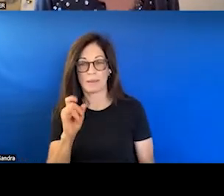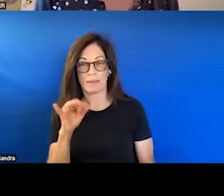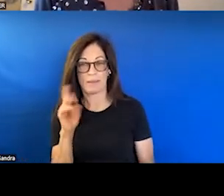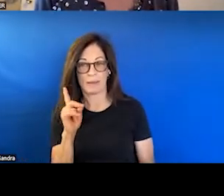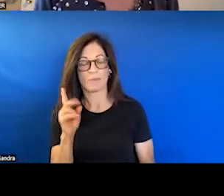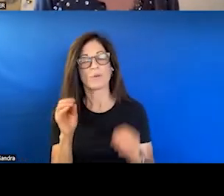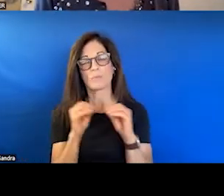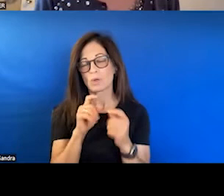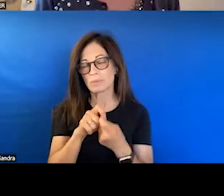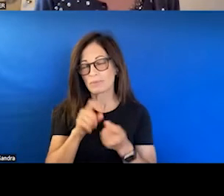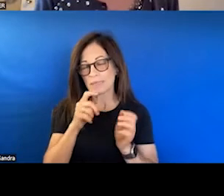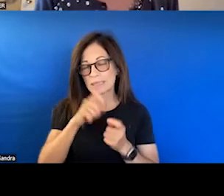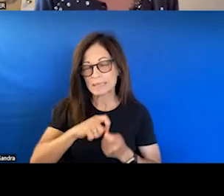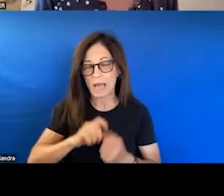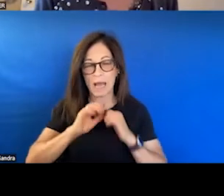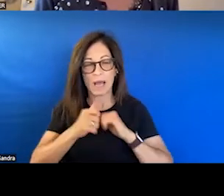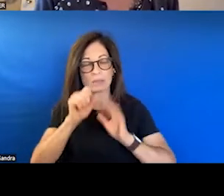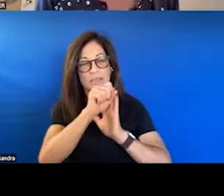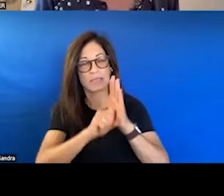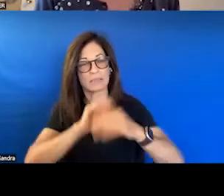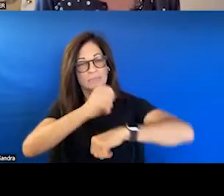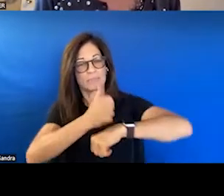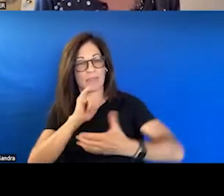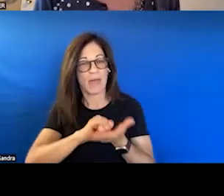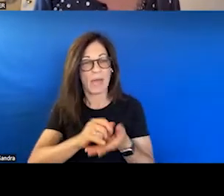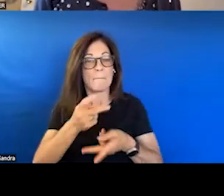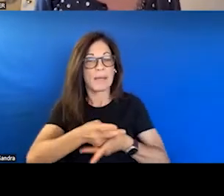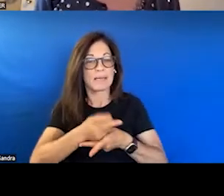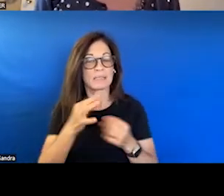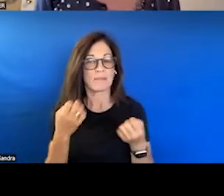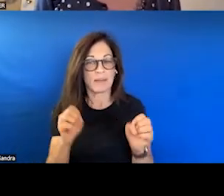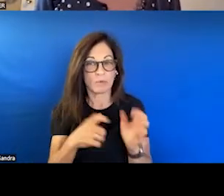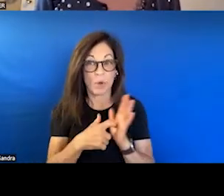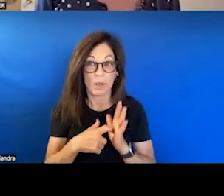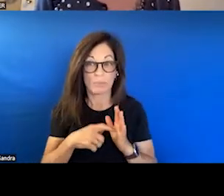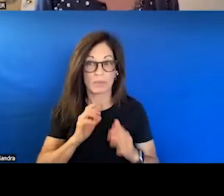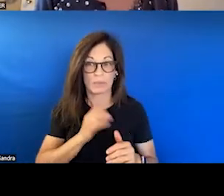DETAILS. HOW STATES IMPLEMENT, THE EFFORT REQUIREMENTS. AND OUR STATE OFFICIAL, LETTER.